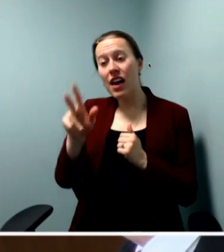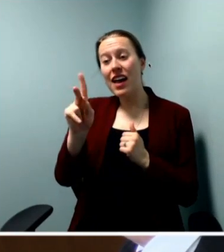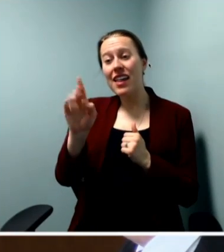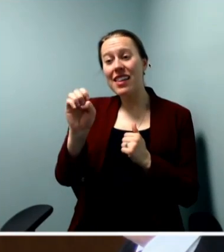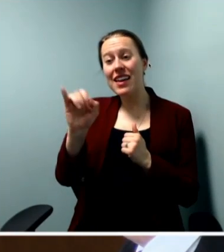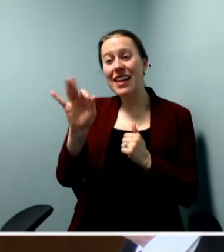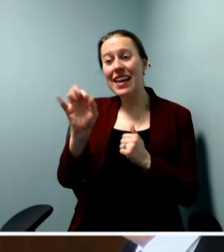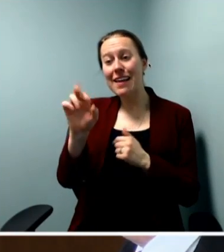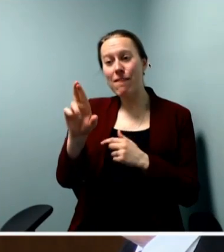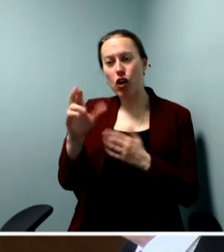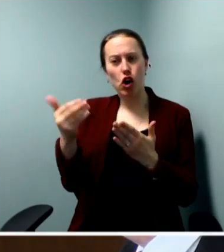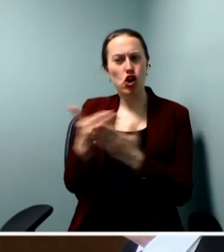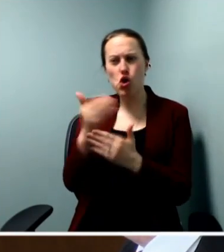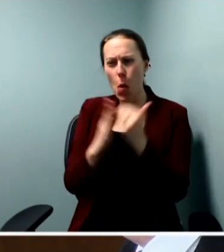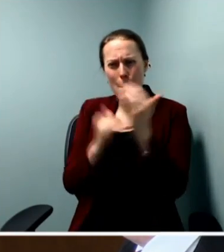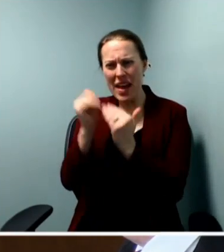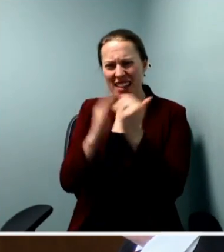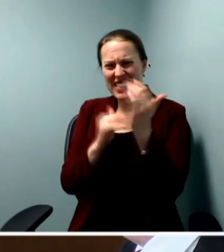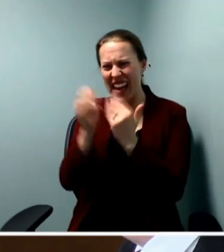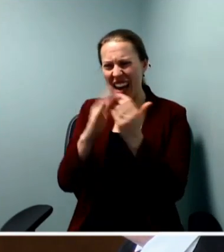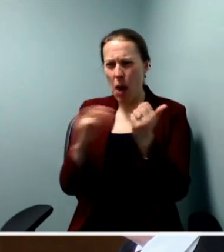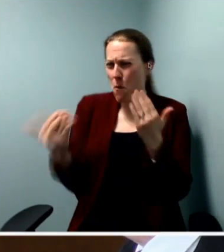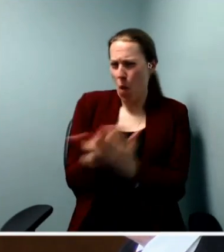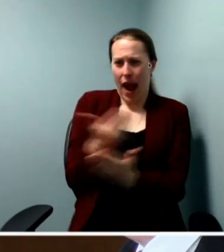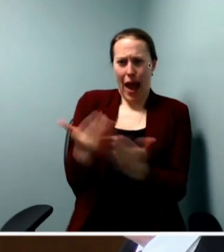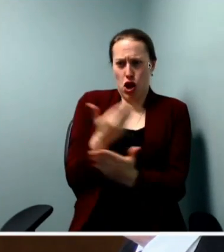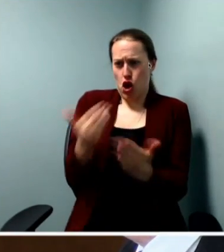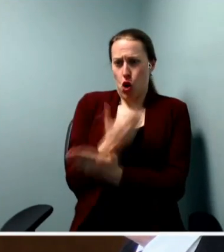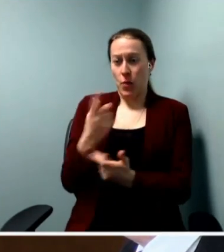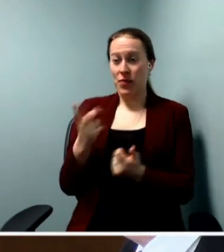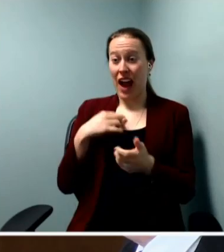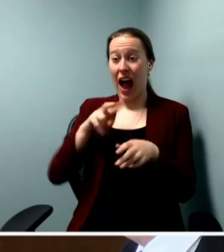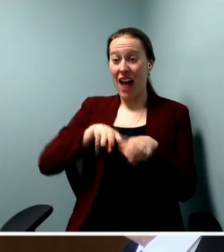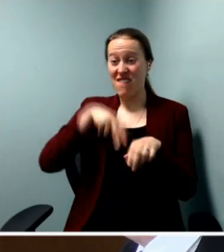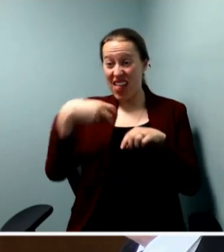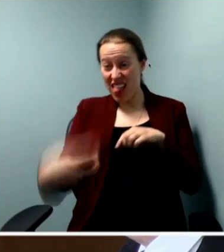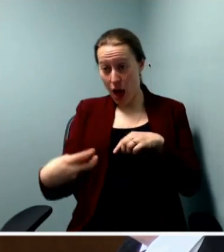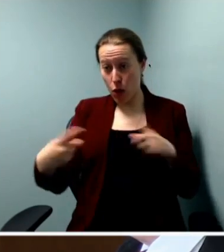I fell out of my wheelchair, and they stood on the other side of the door and looked.